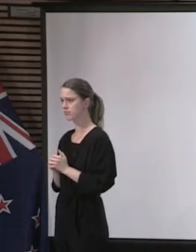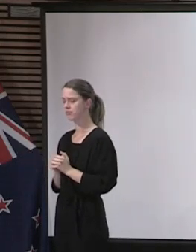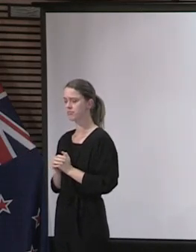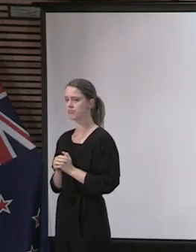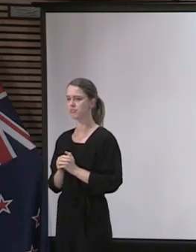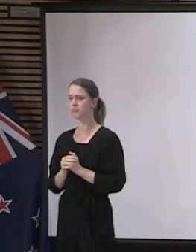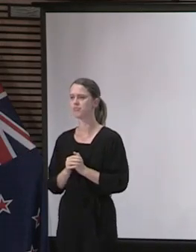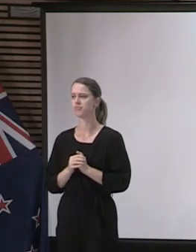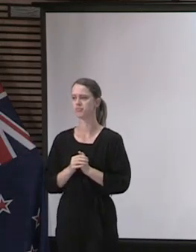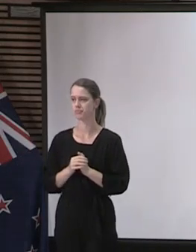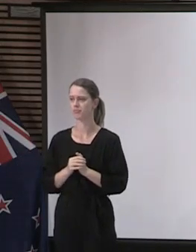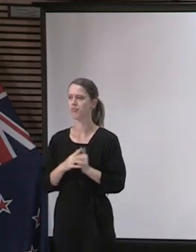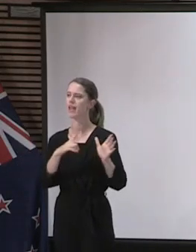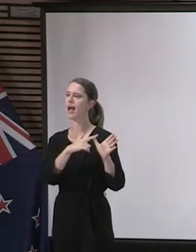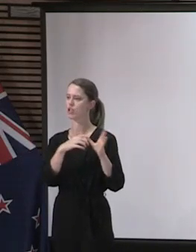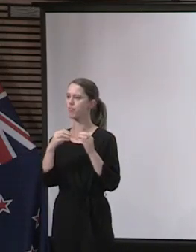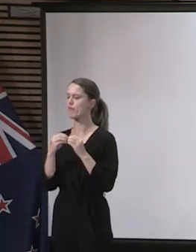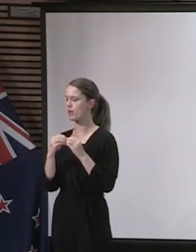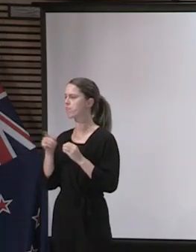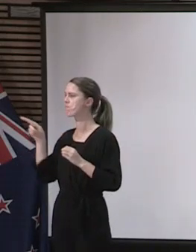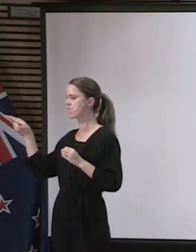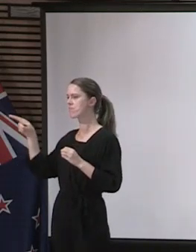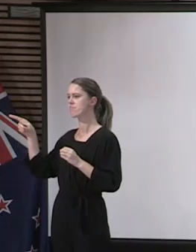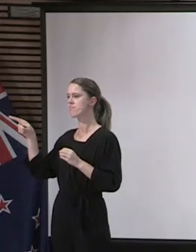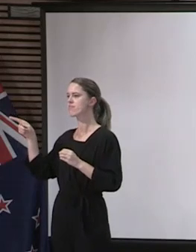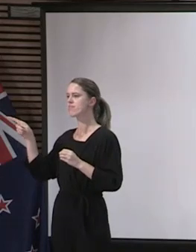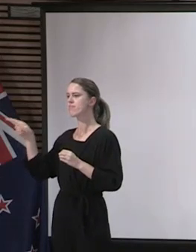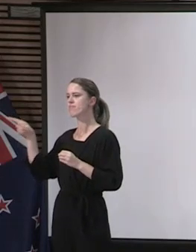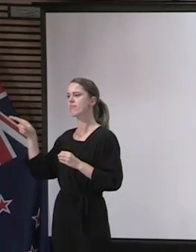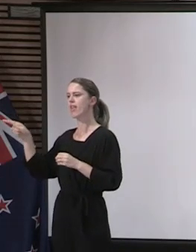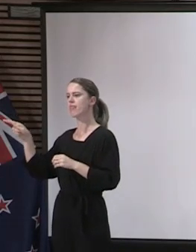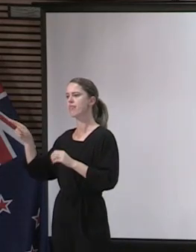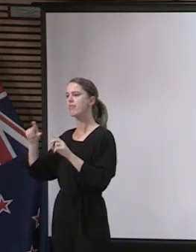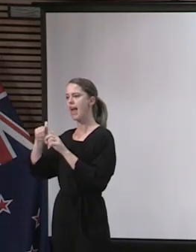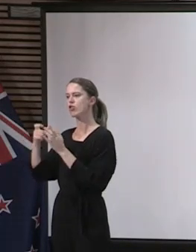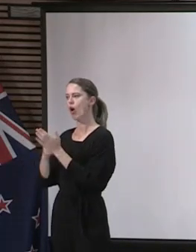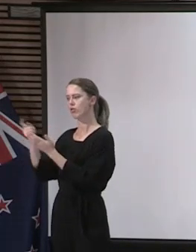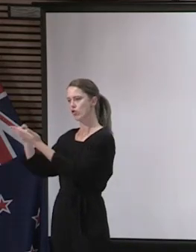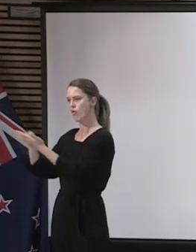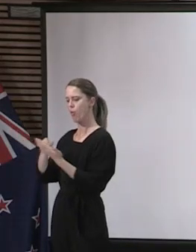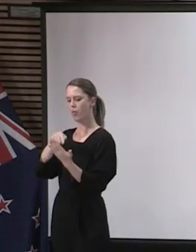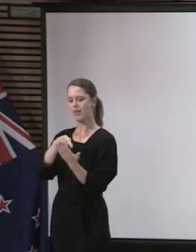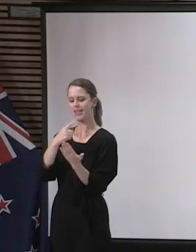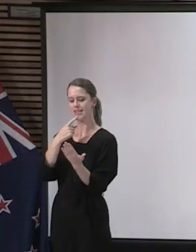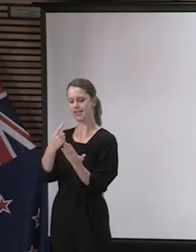would be a cause for concern as we move no Level 3 and potentially Level 2?